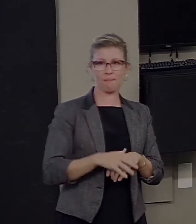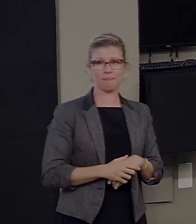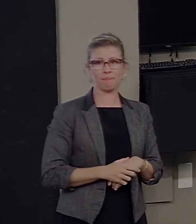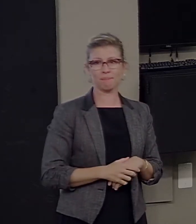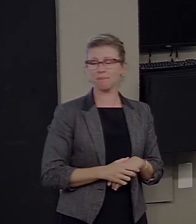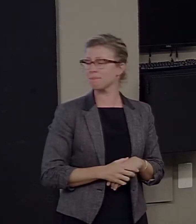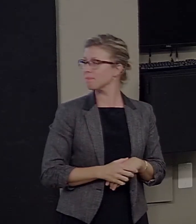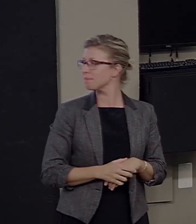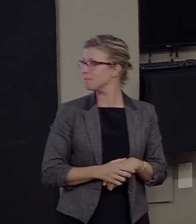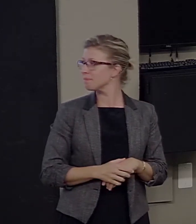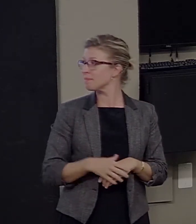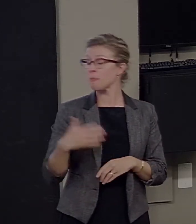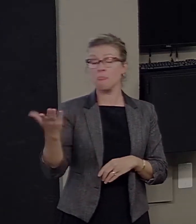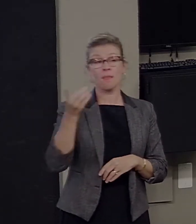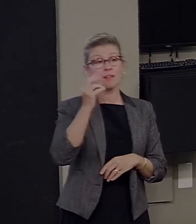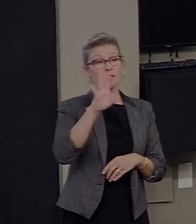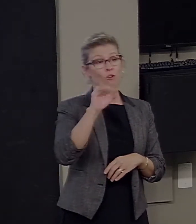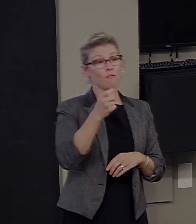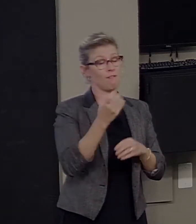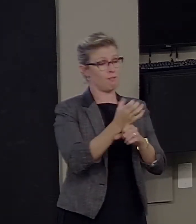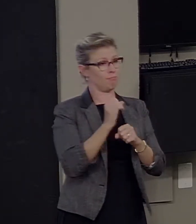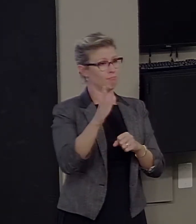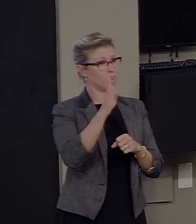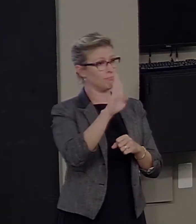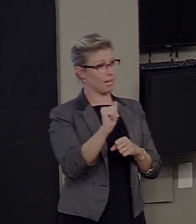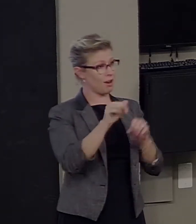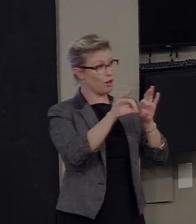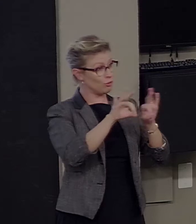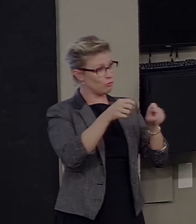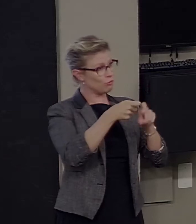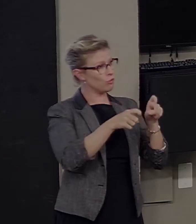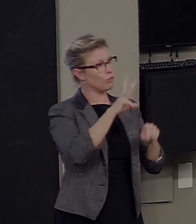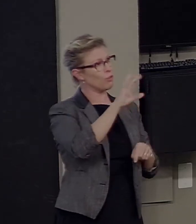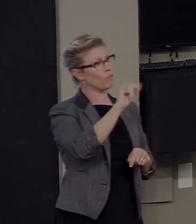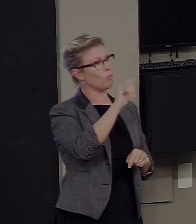Dr. Fox earned his bachelor's degree at Williams College